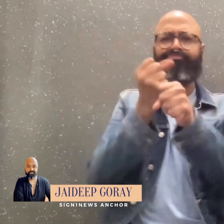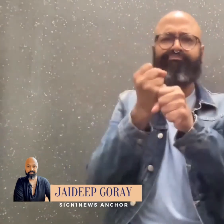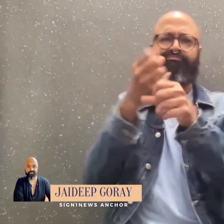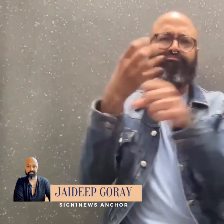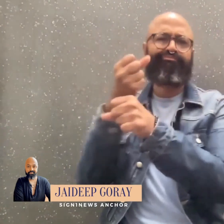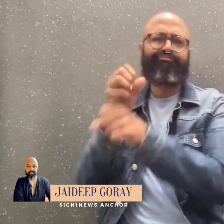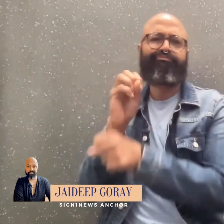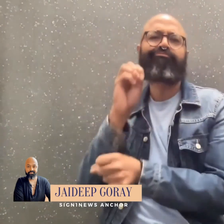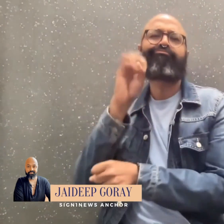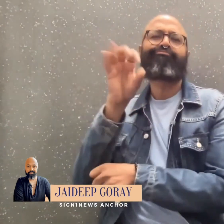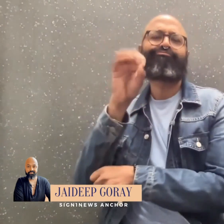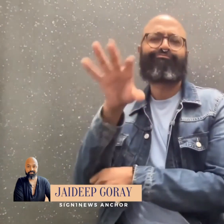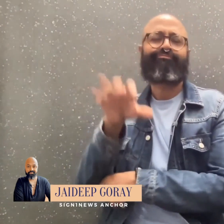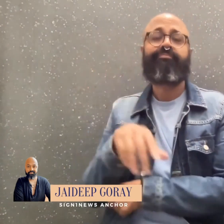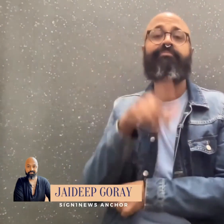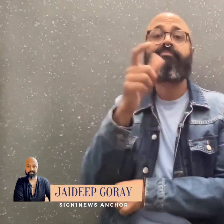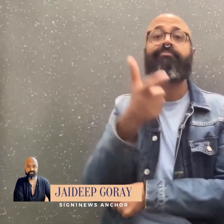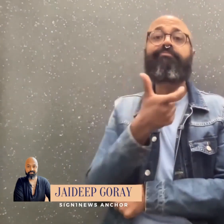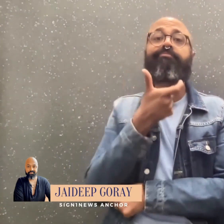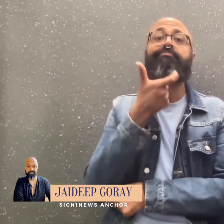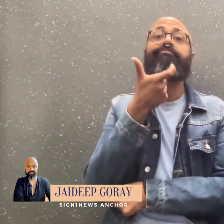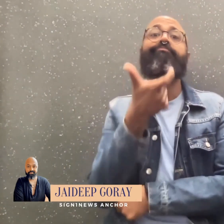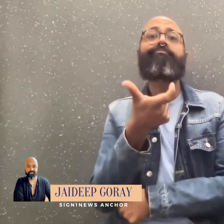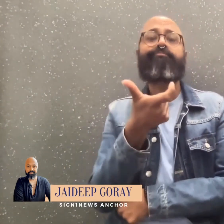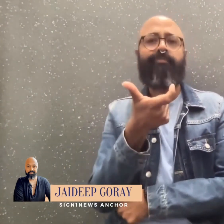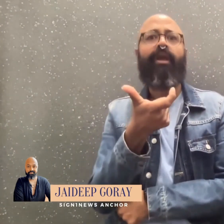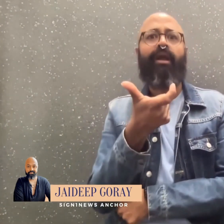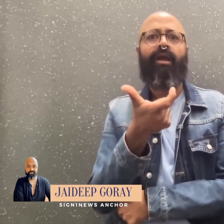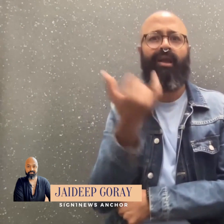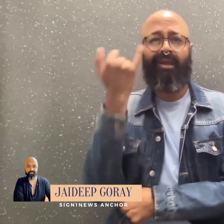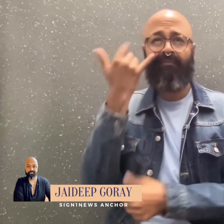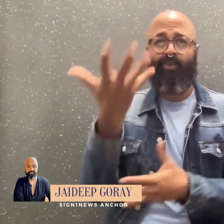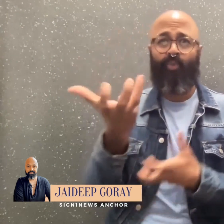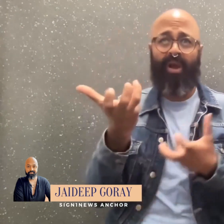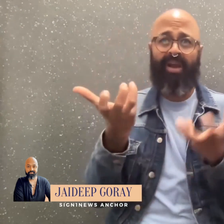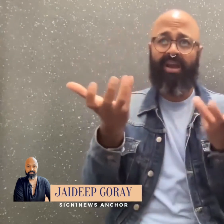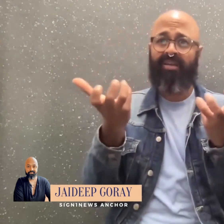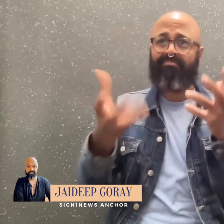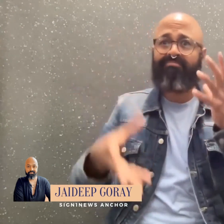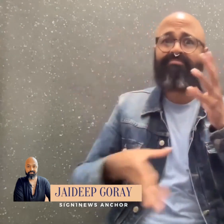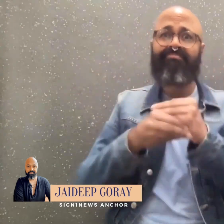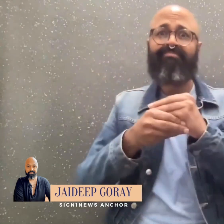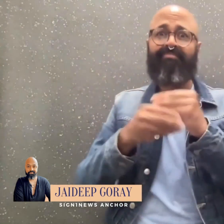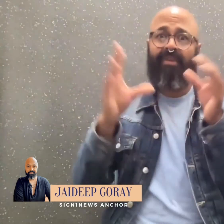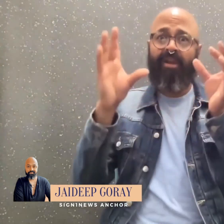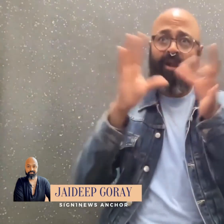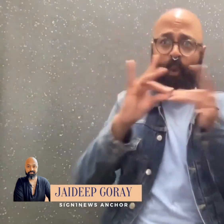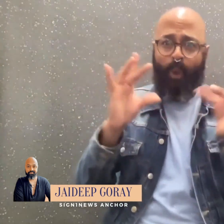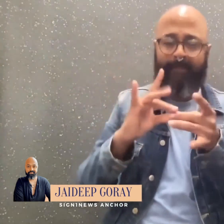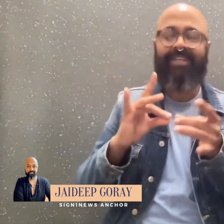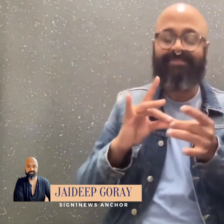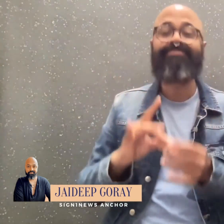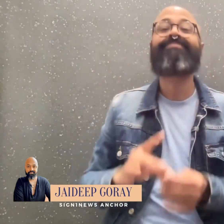Here's a quick look at the top trending stories making headlines today. If you post an interesting comment about this update,